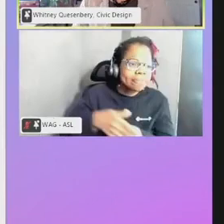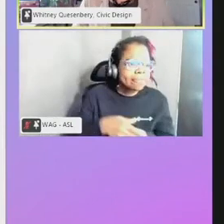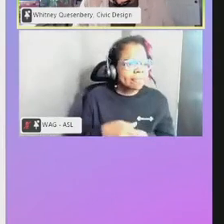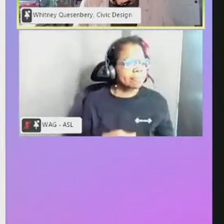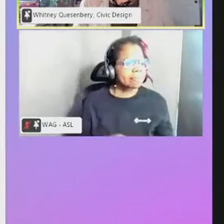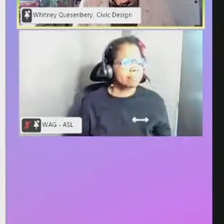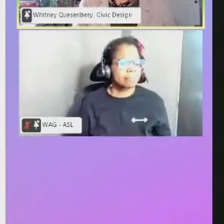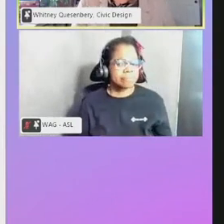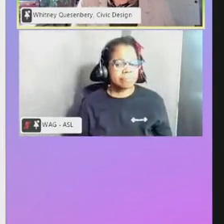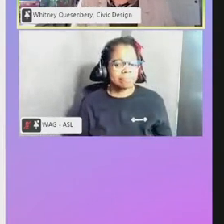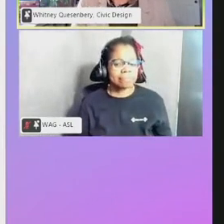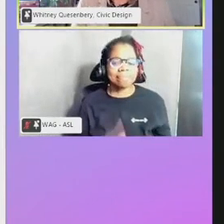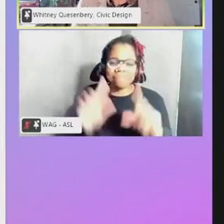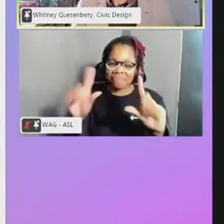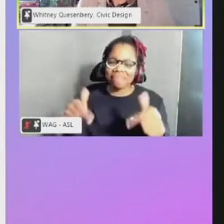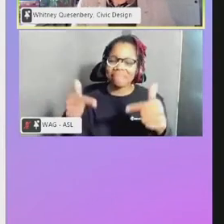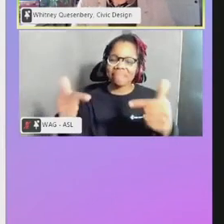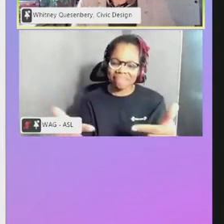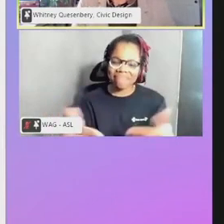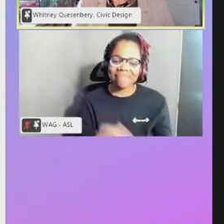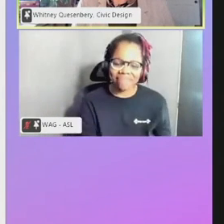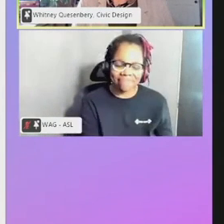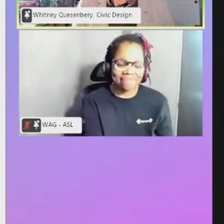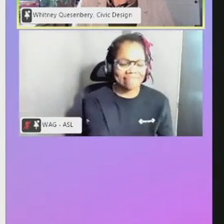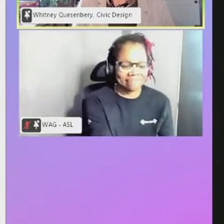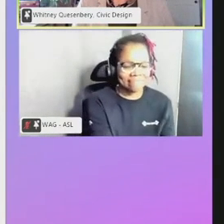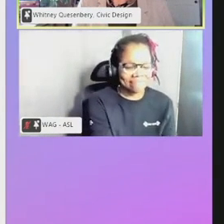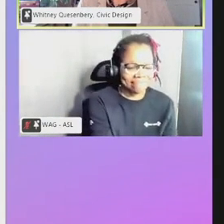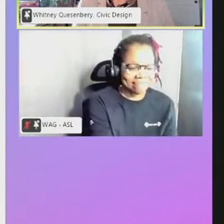coming up and how -- what that might mean for the